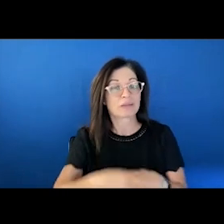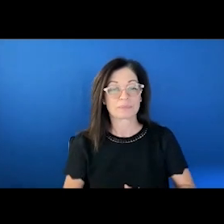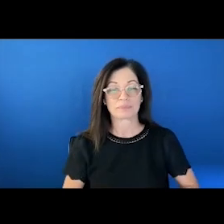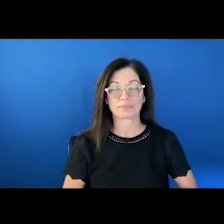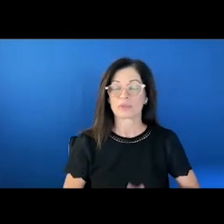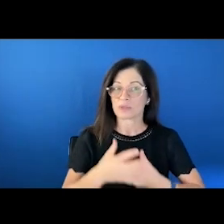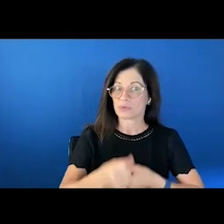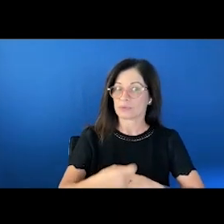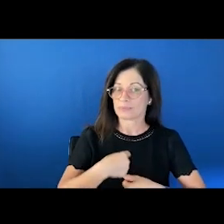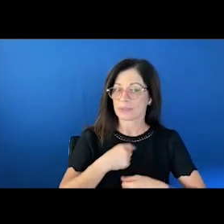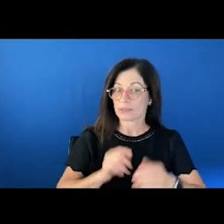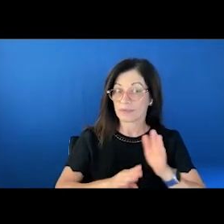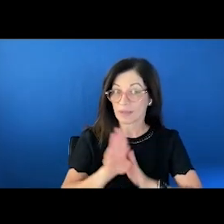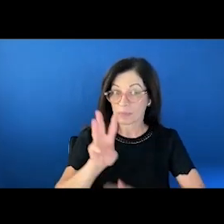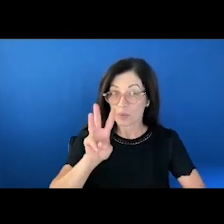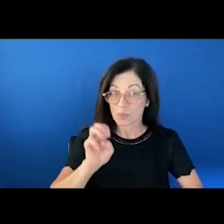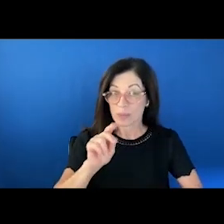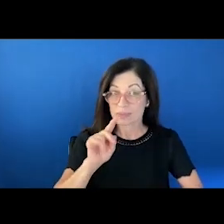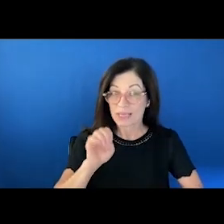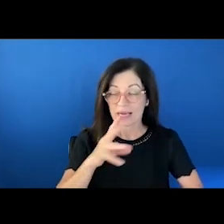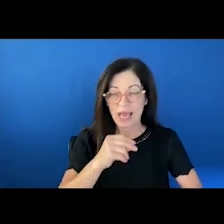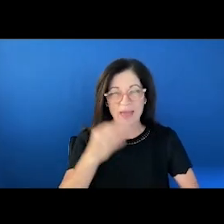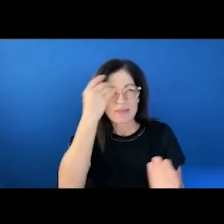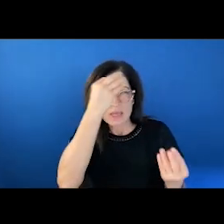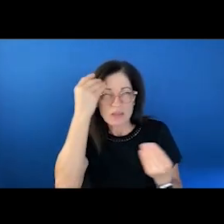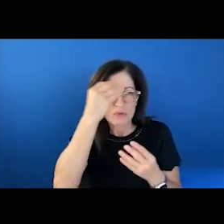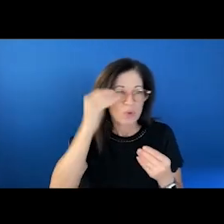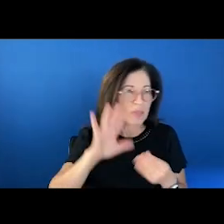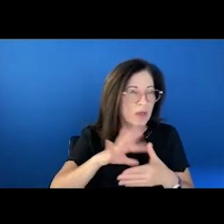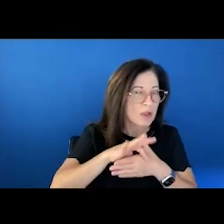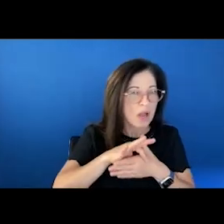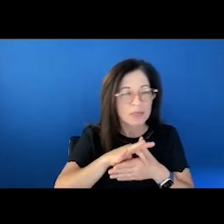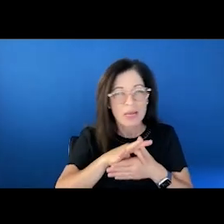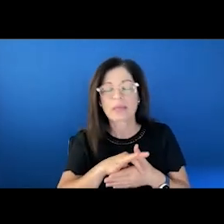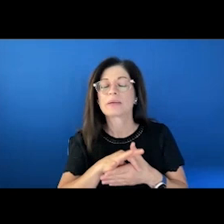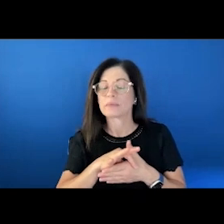Believe me, developing your website and strategically thinking through its contents,